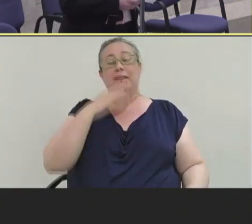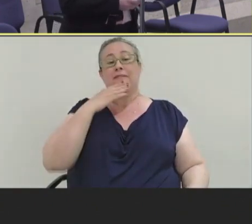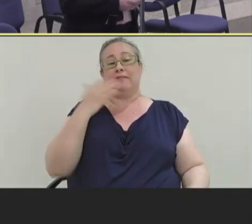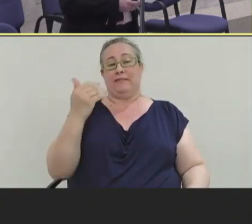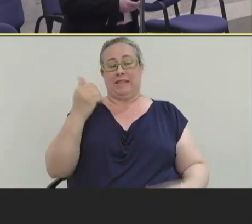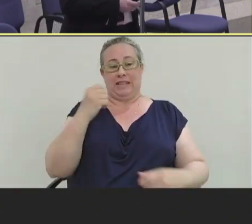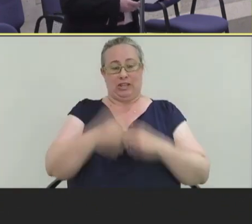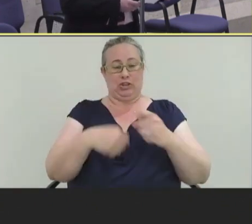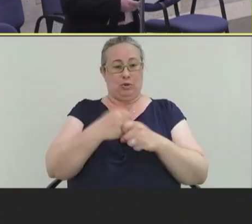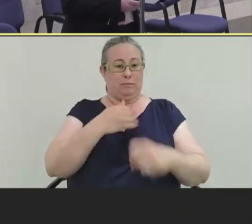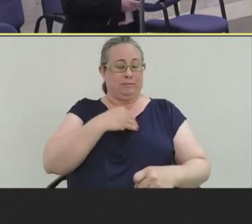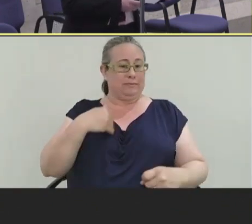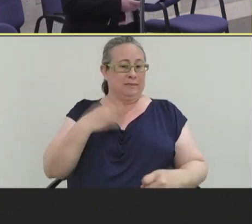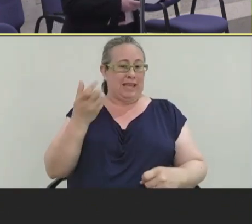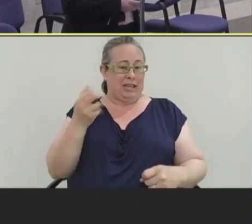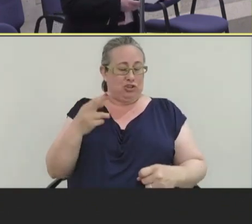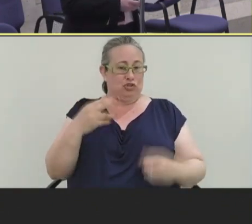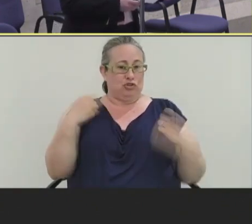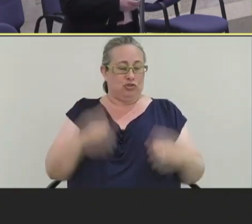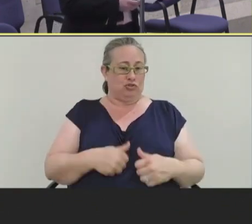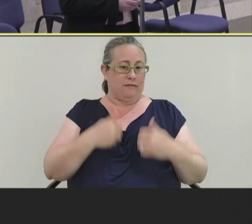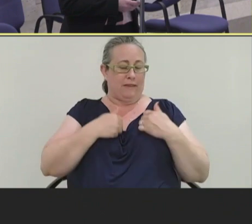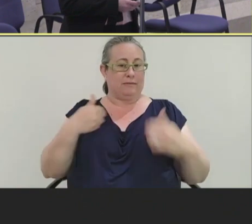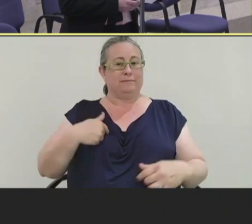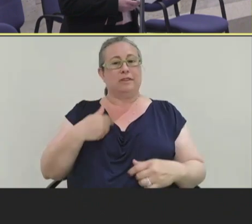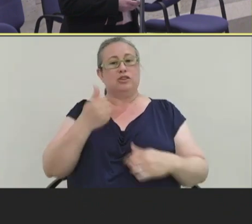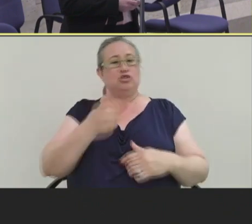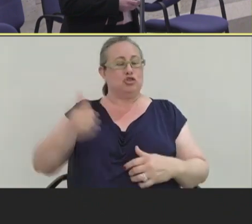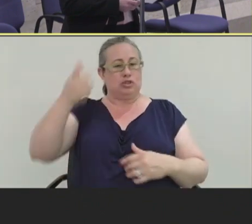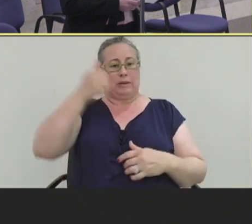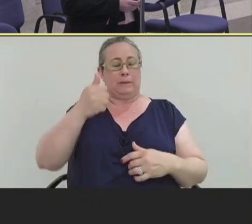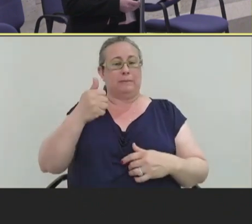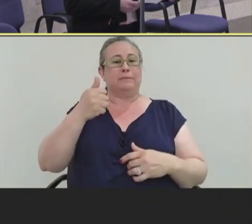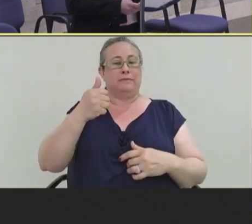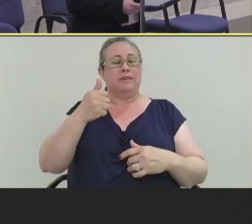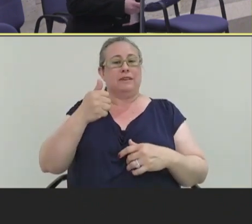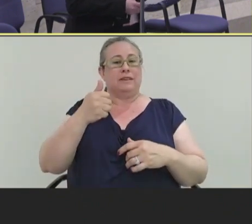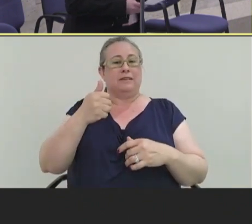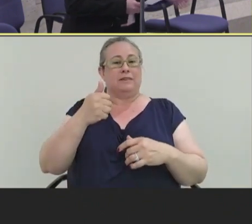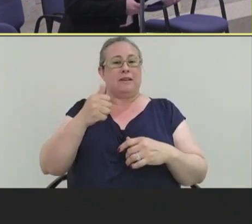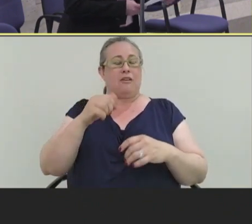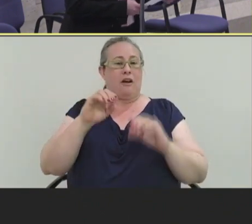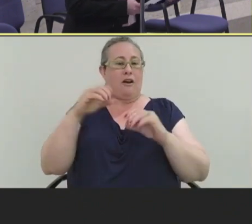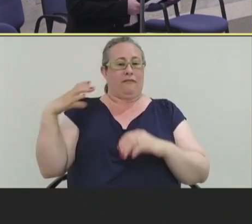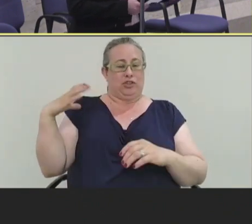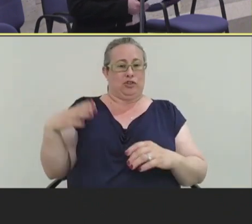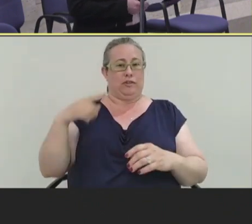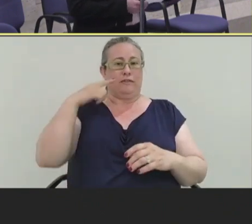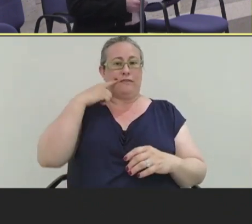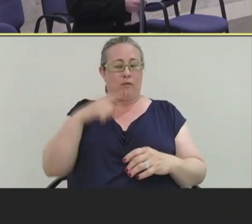and I serve as the Chief Programs Officer for the National Breast Cancer Coalition. And I'm here just to present a little bit about NBCC